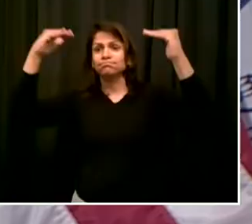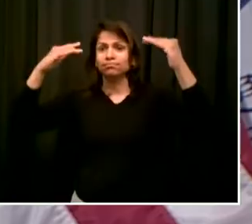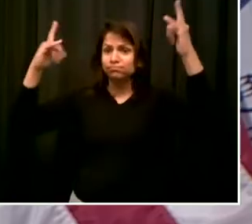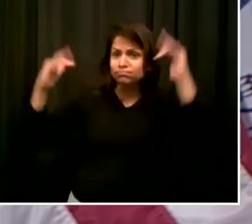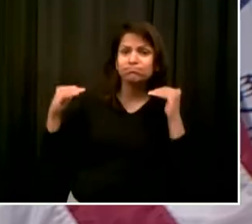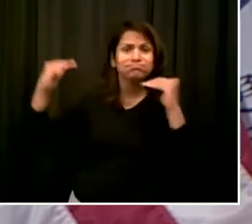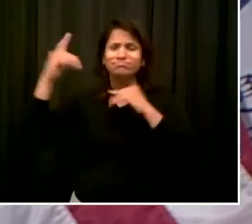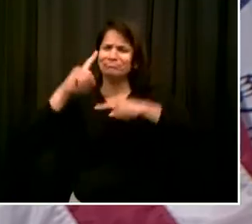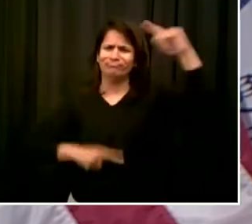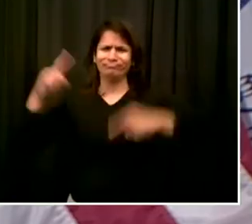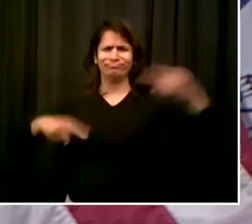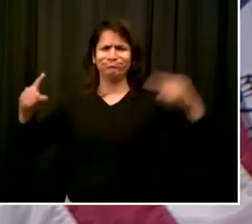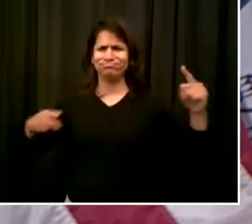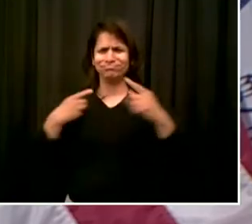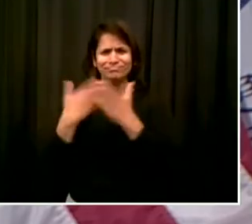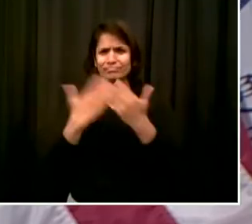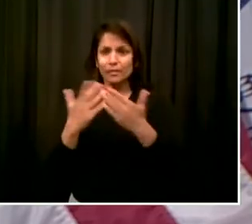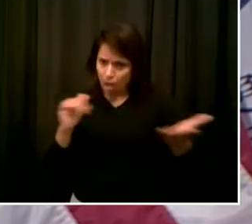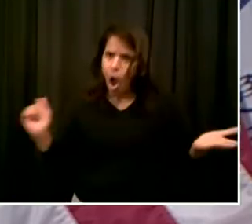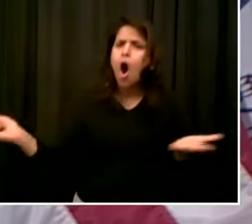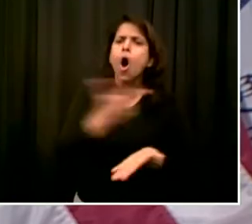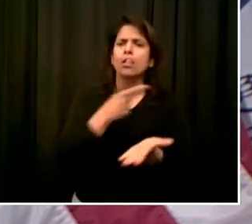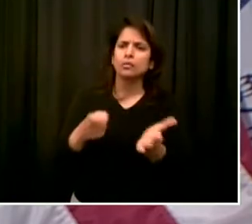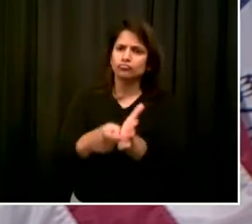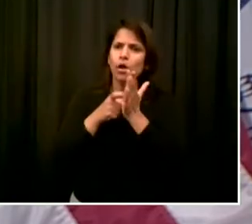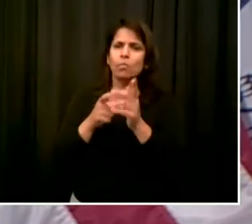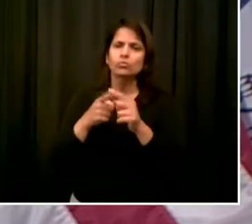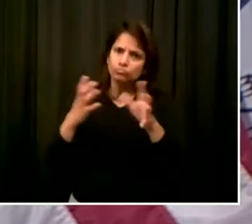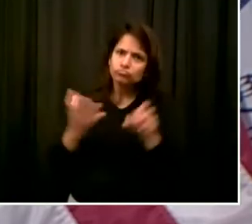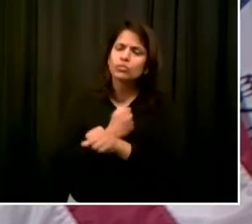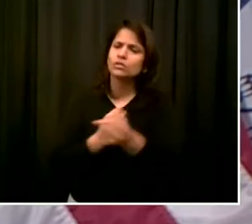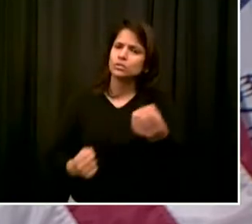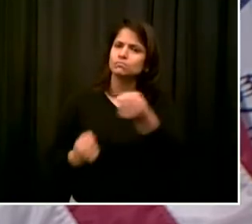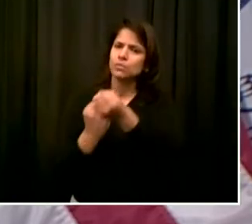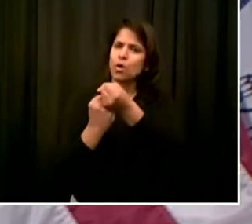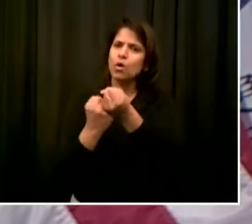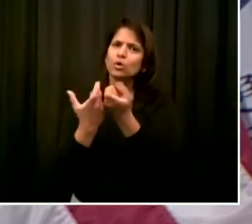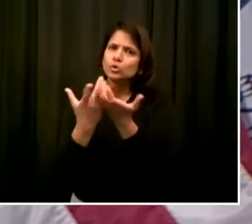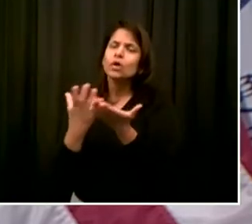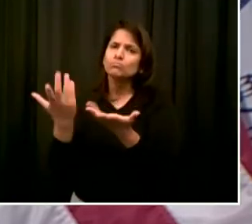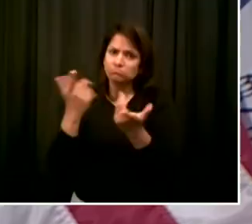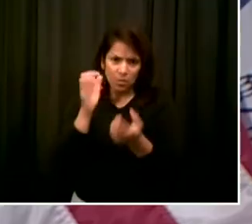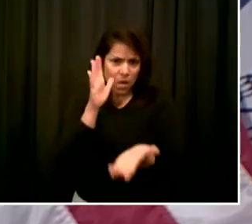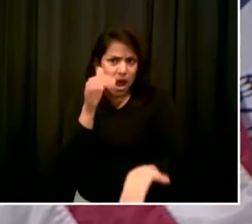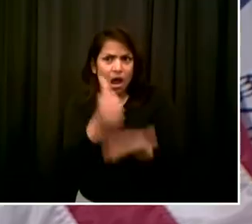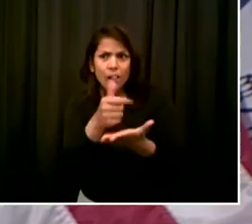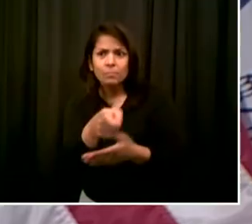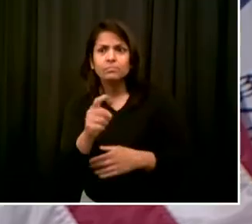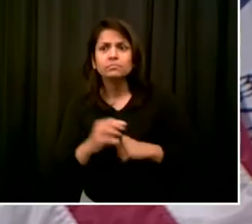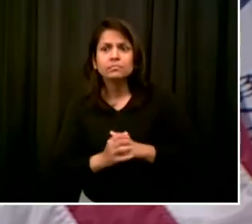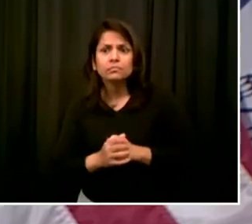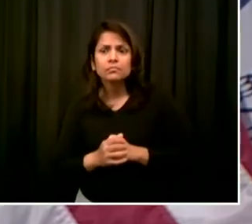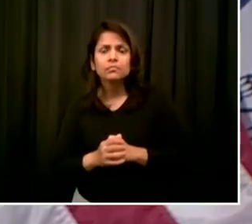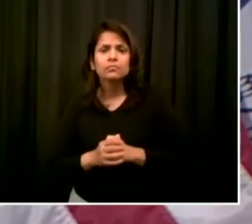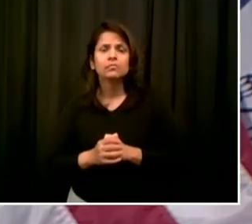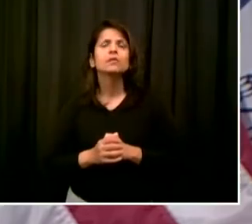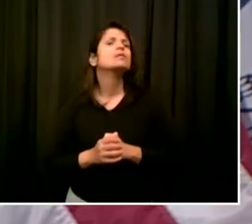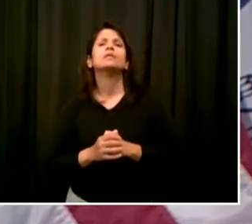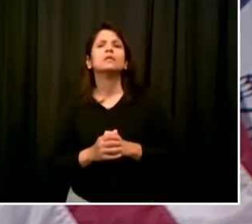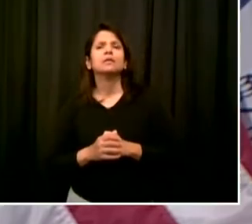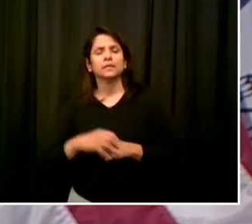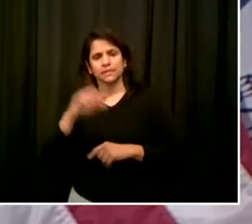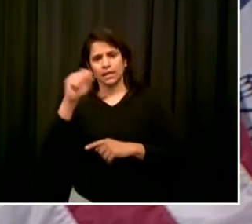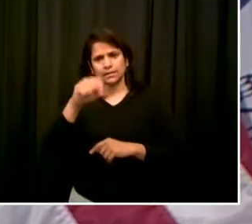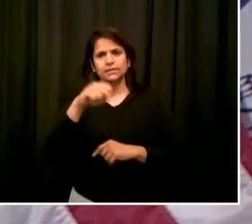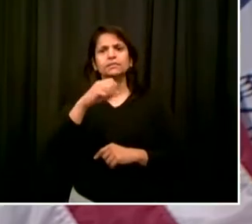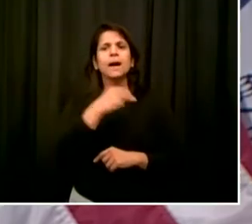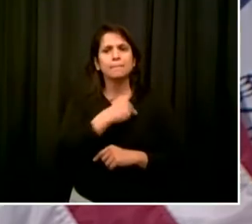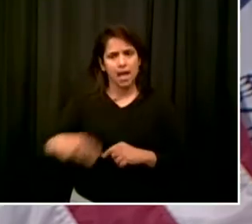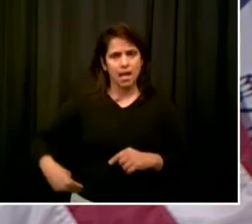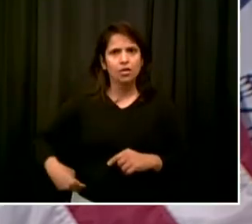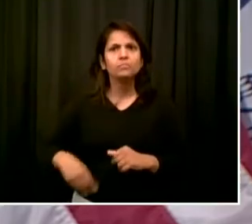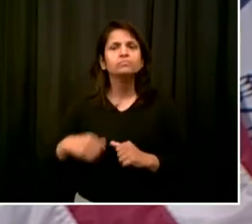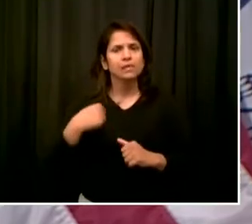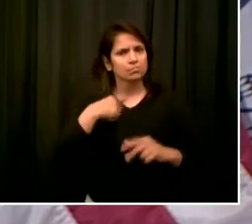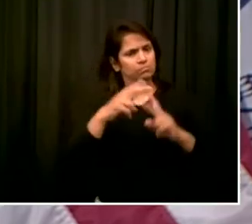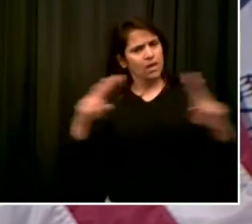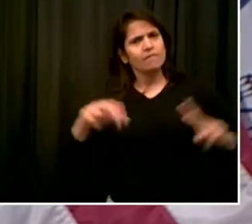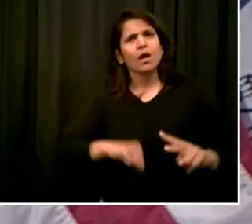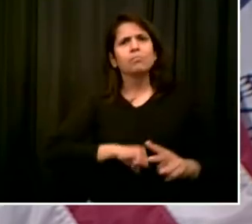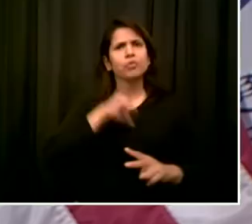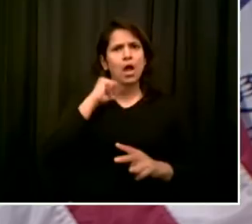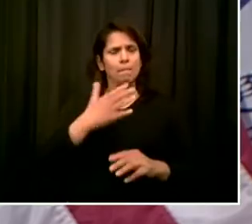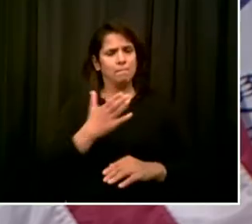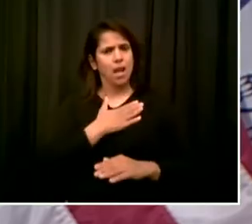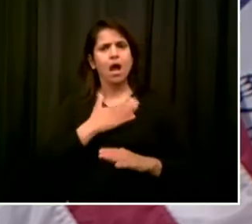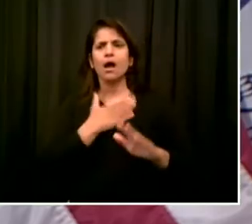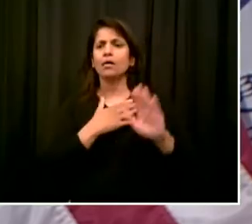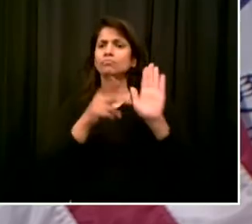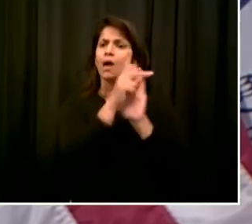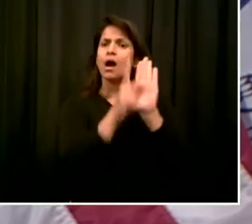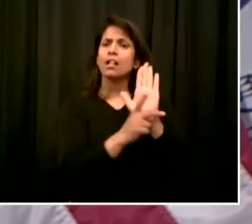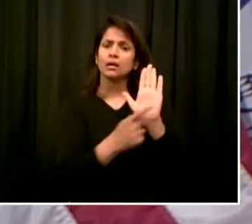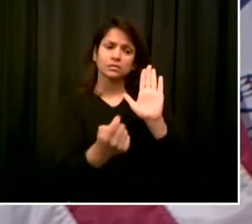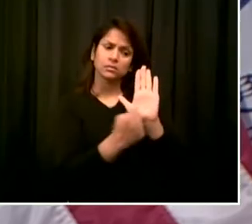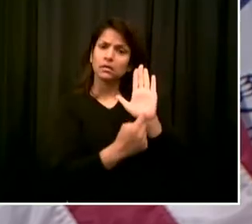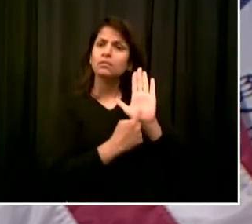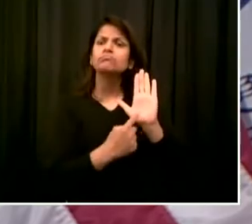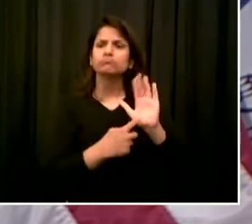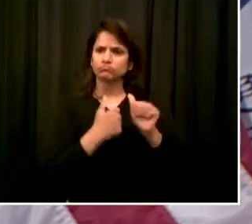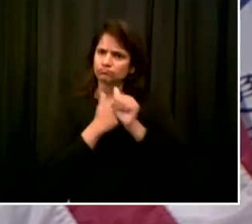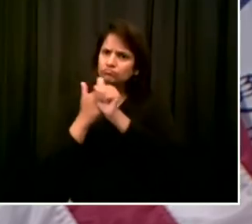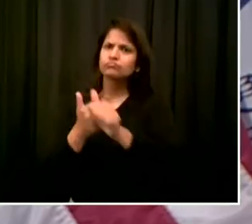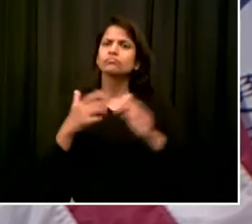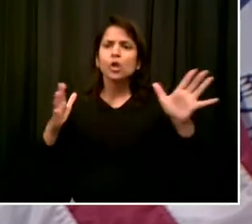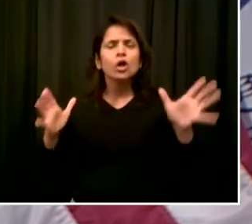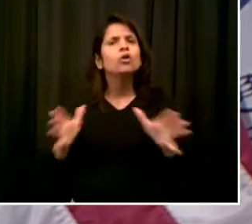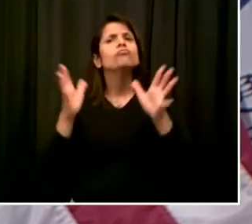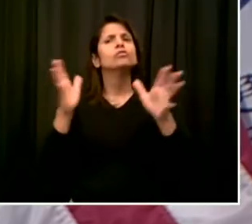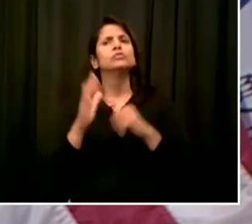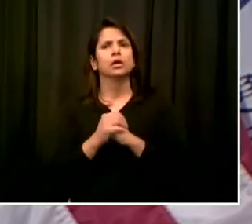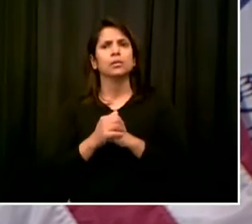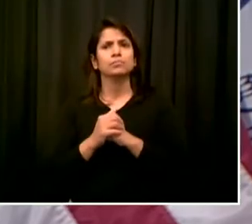NTED O TGO FARTHER AND FARTHER